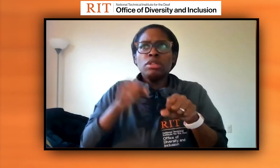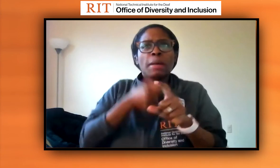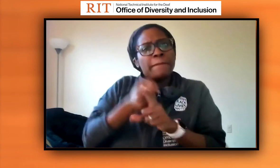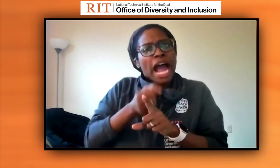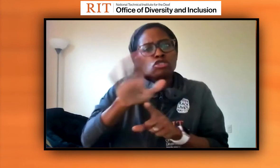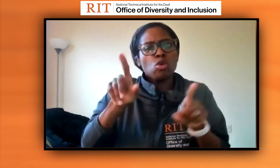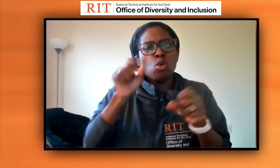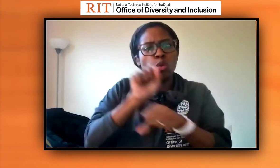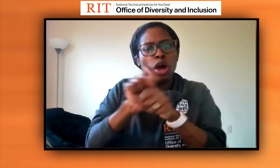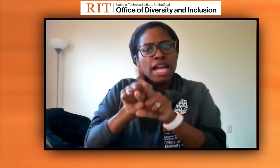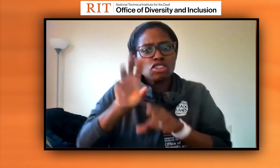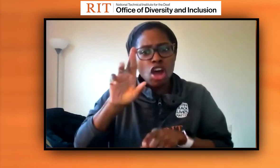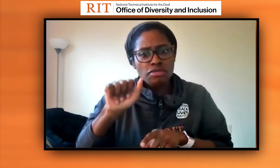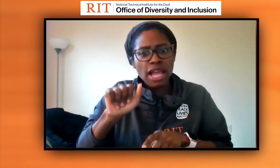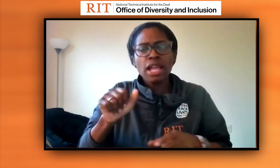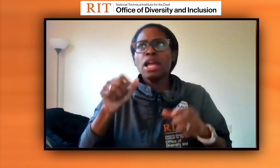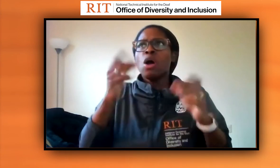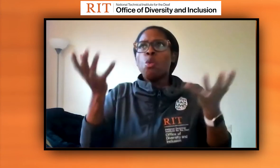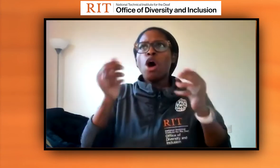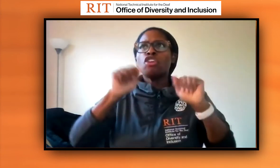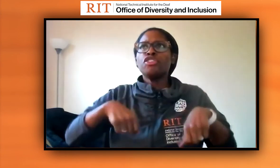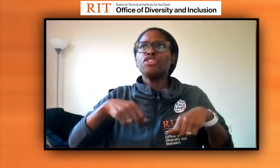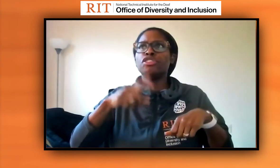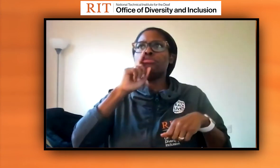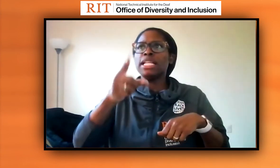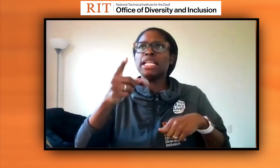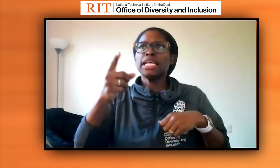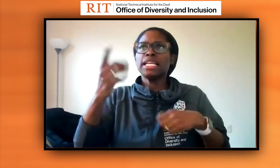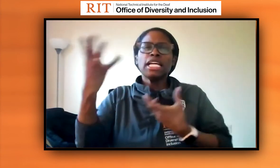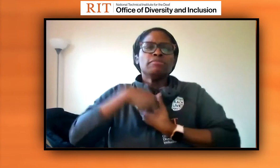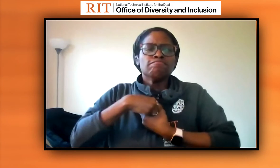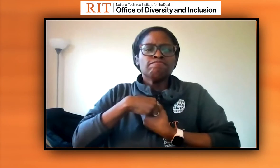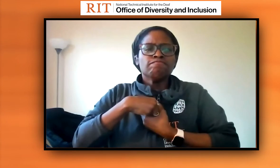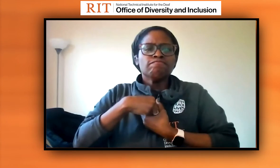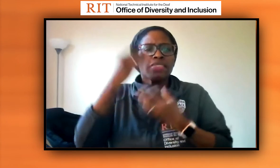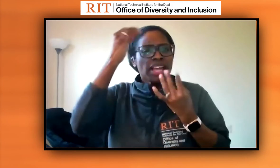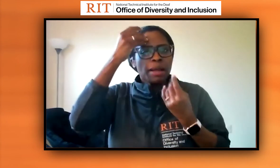ties into a lot of how you can be impacted as an RA.